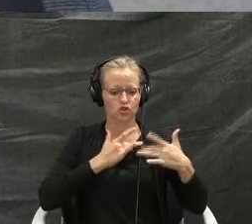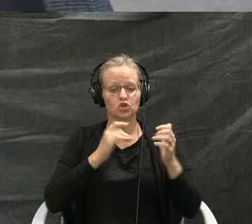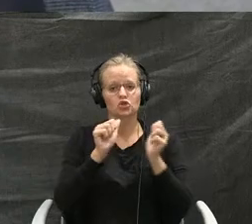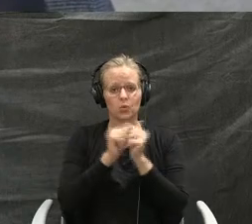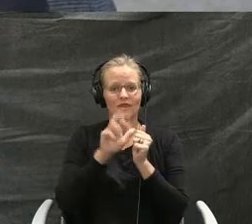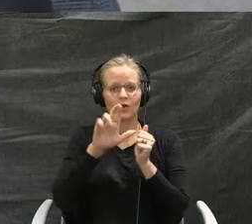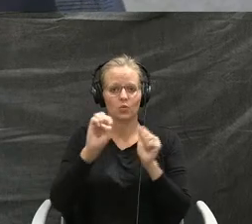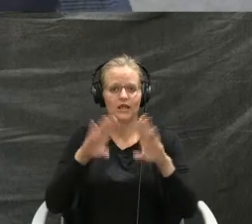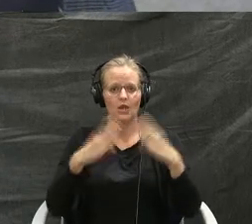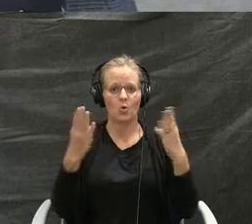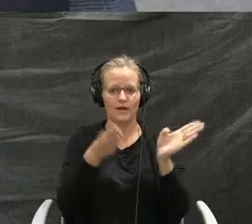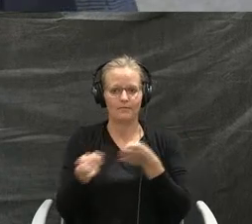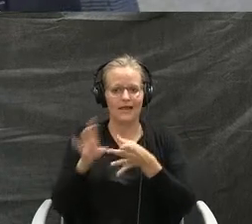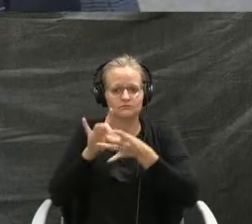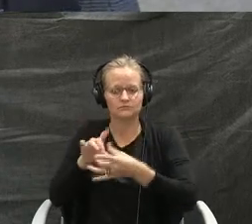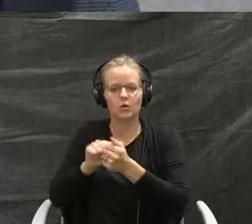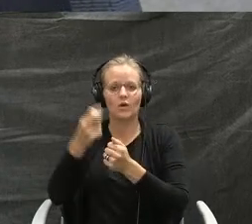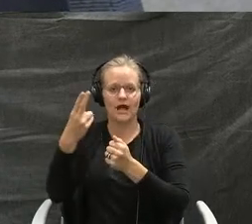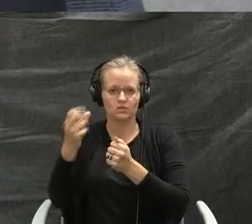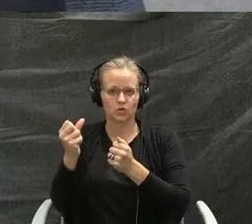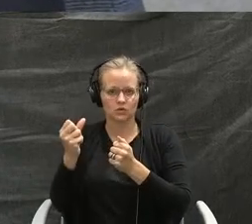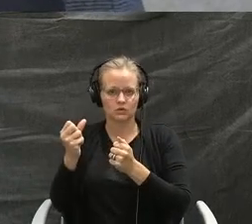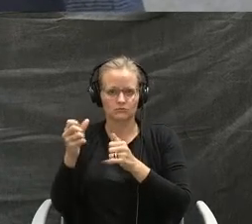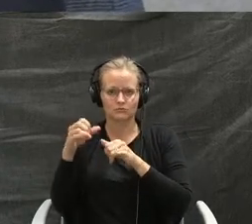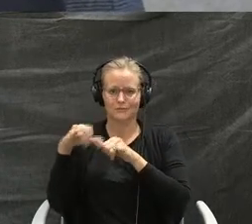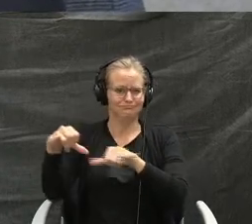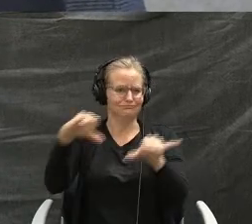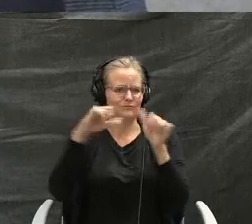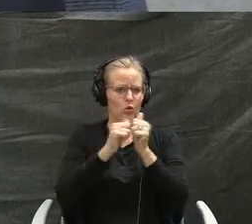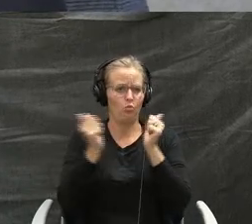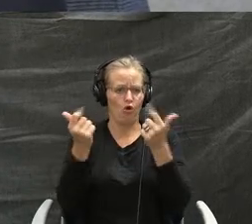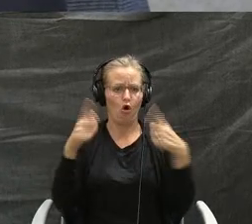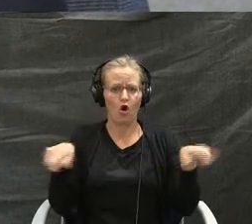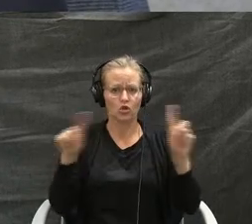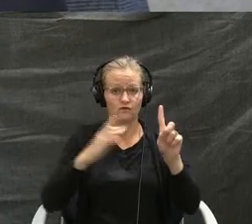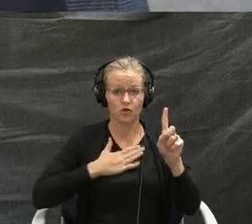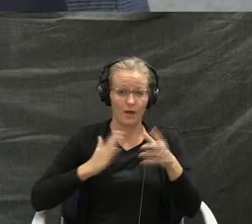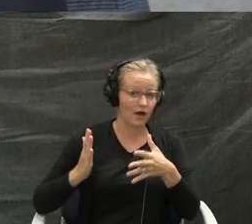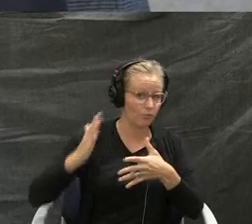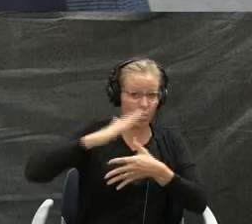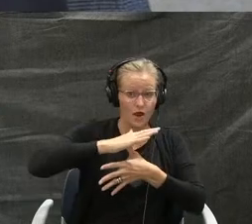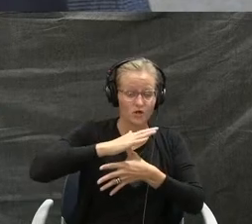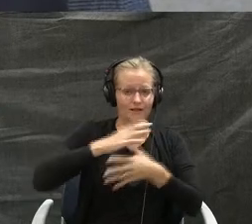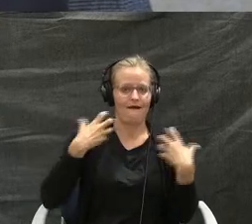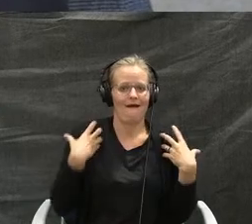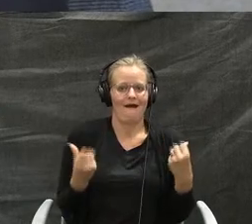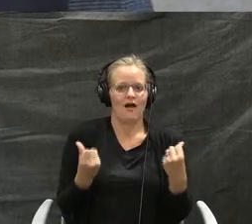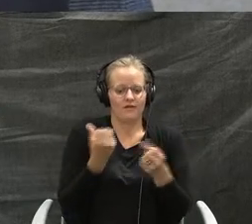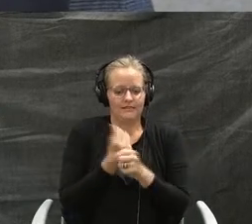the high school. Like all of you, my first priority is the health and safety of my students staff and the broader community.